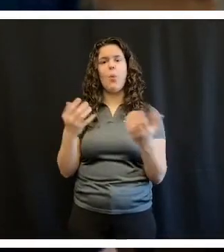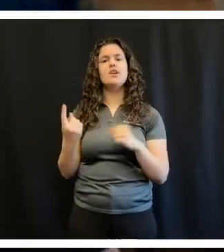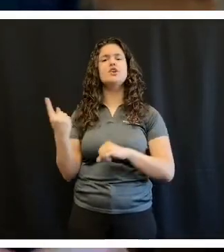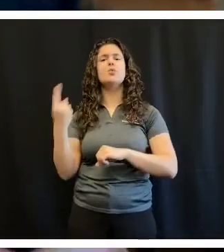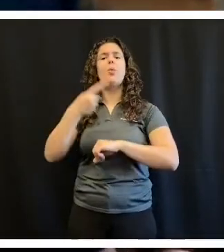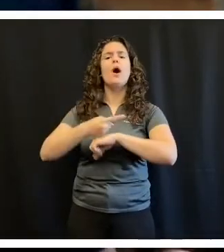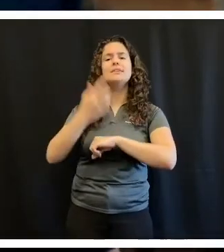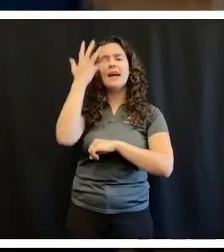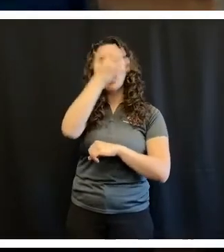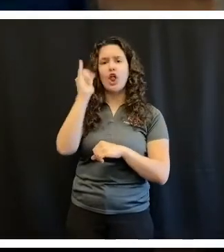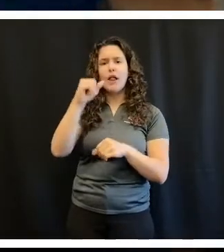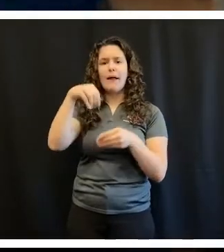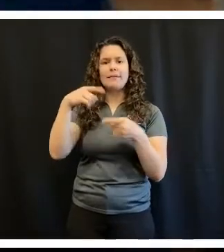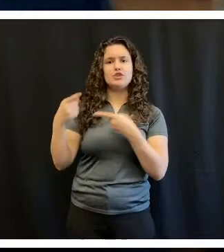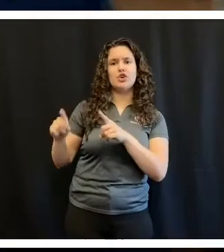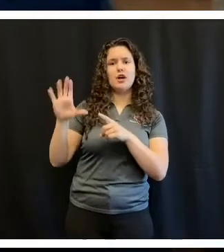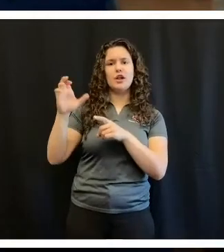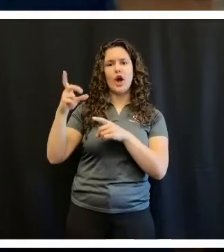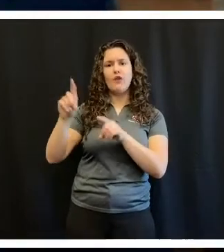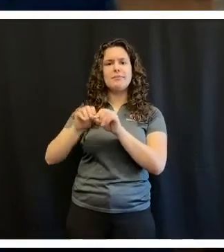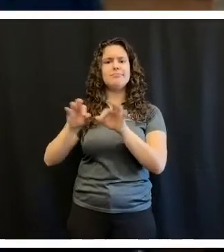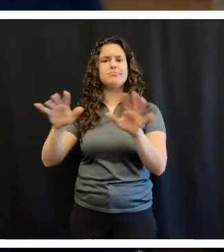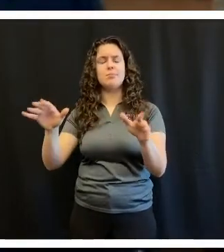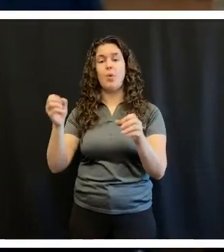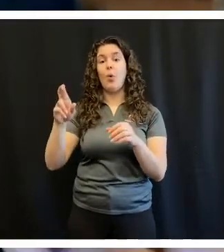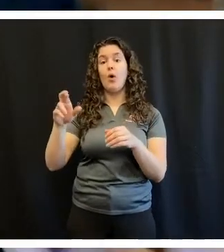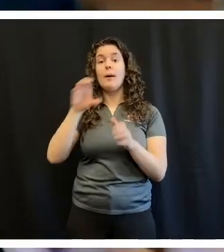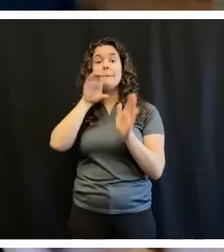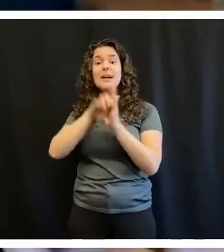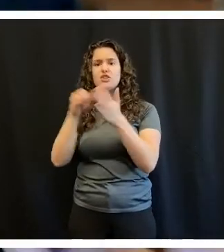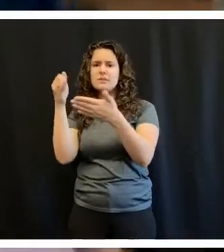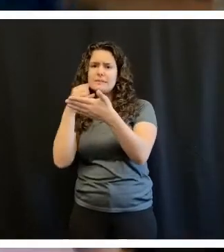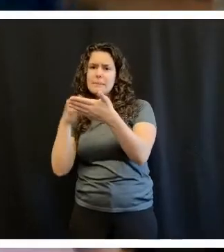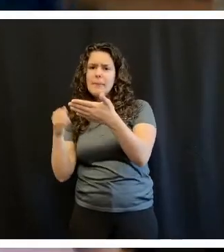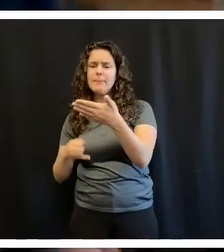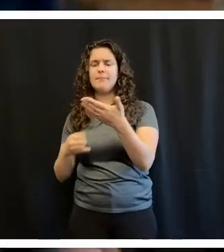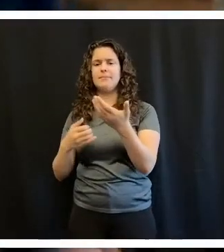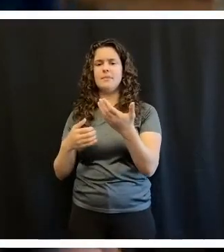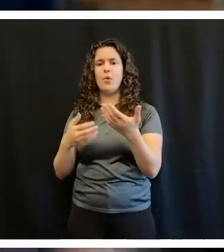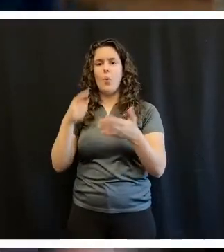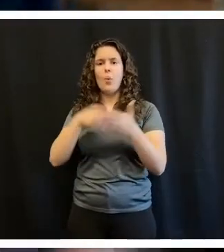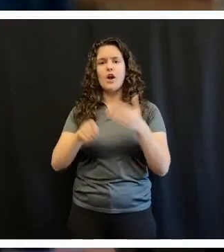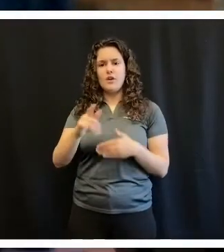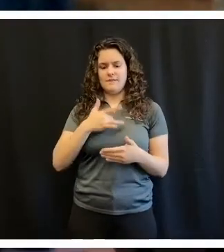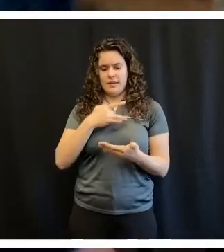"or draw an image that was symbolizing what you are feeling, "or capture the moments with interviews or portraits